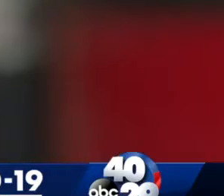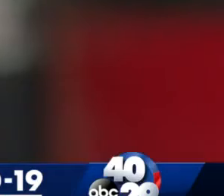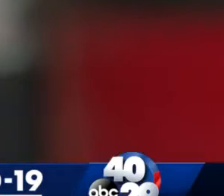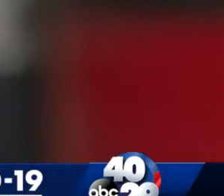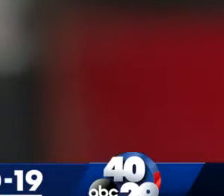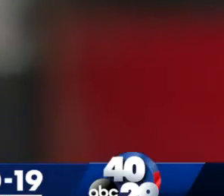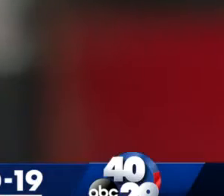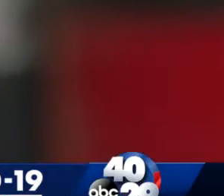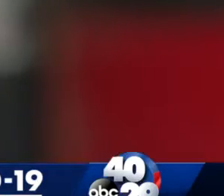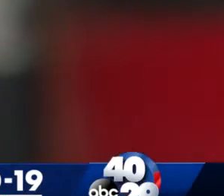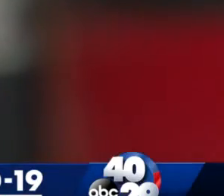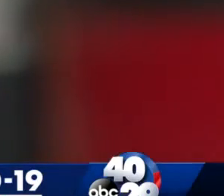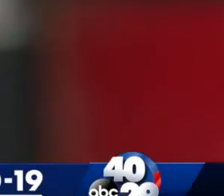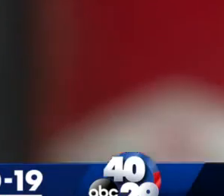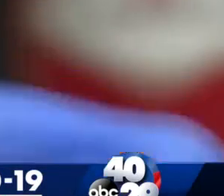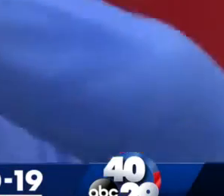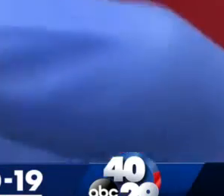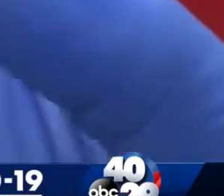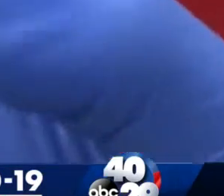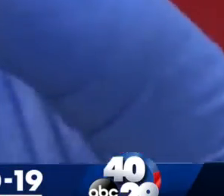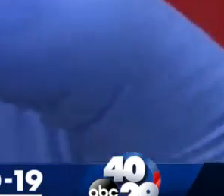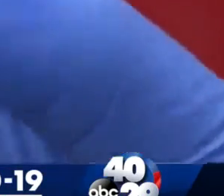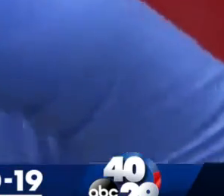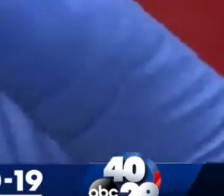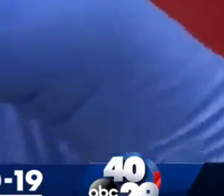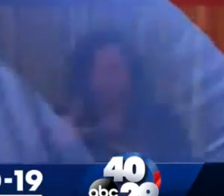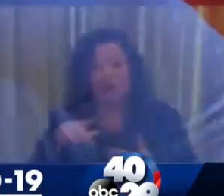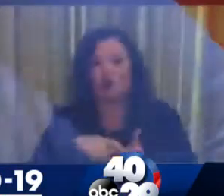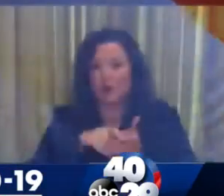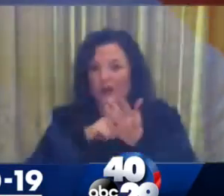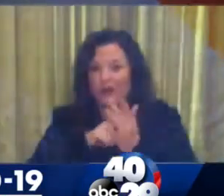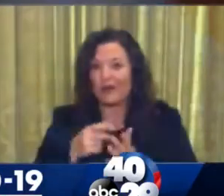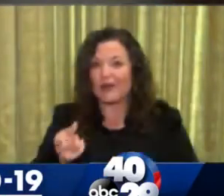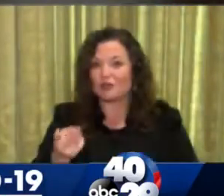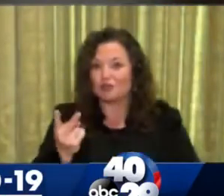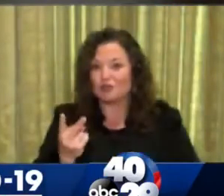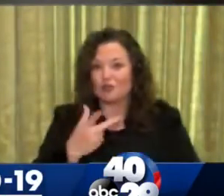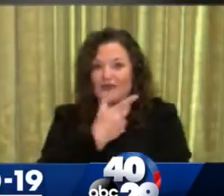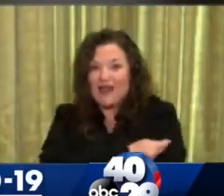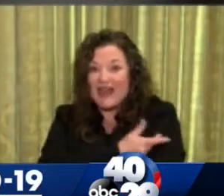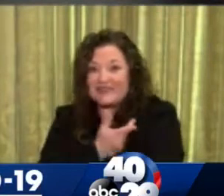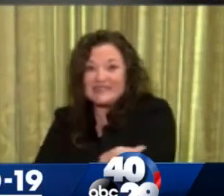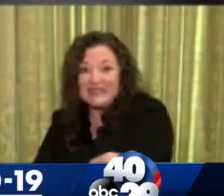ALL OF THE PATIENTS E AR PEOPLE WHO ARE N OT VACCINATED OR WHO ARE ONLY PARTIALLY VACCINATED.